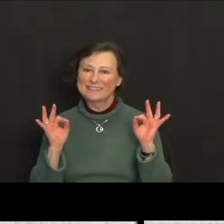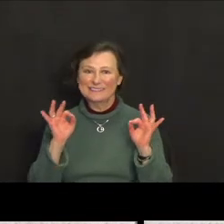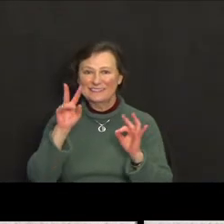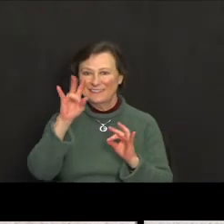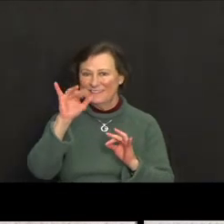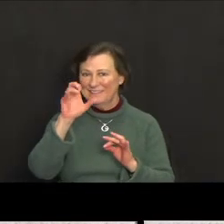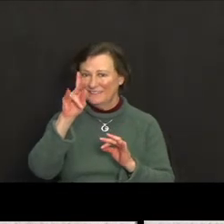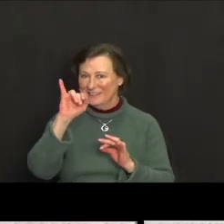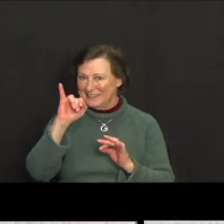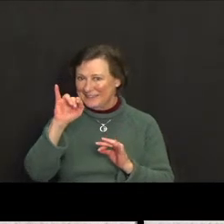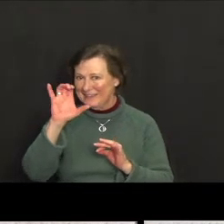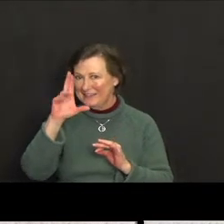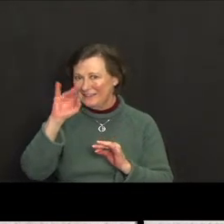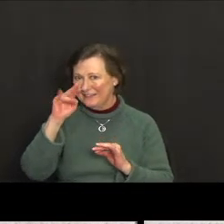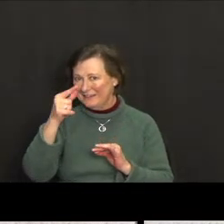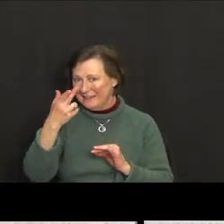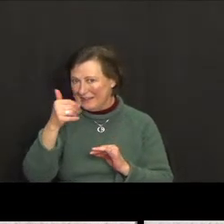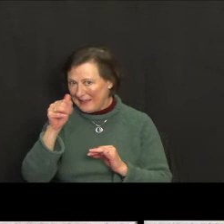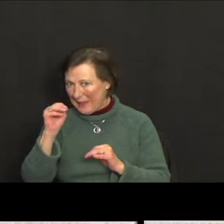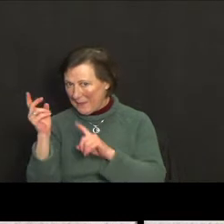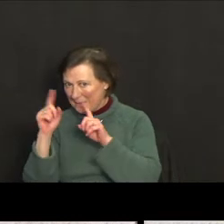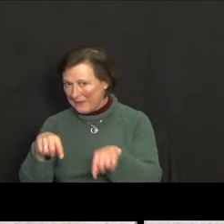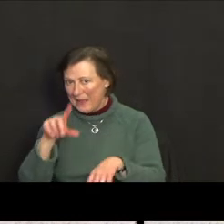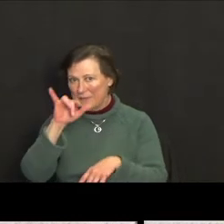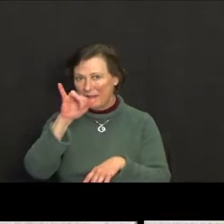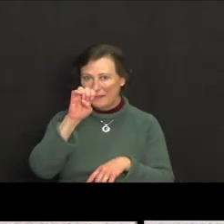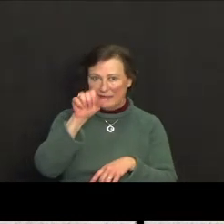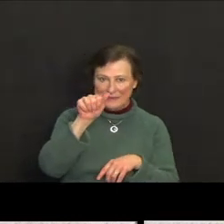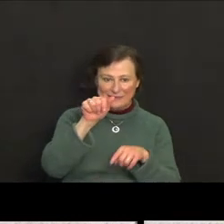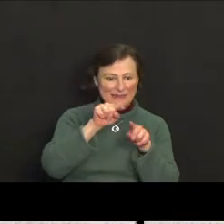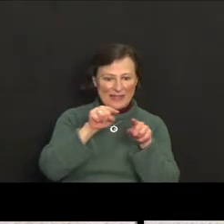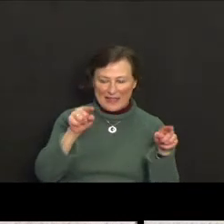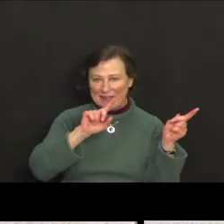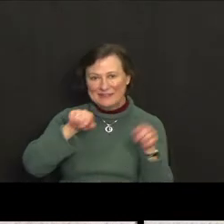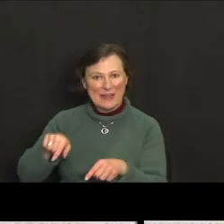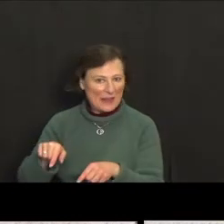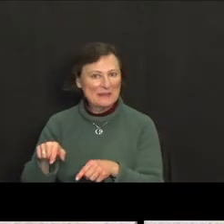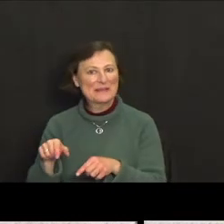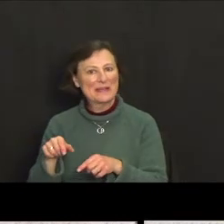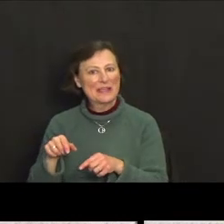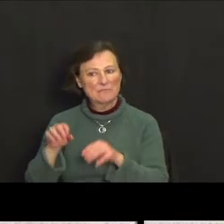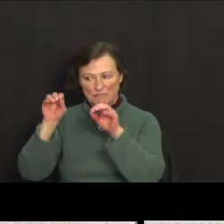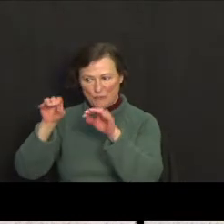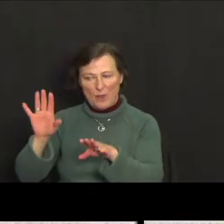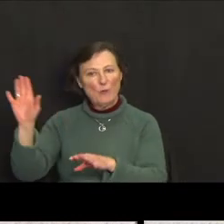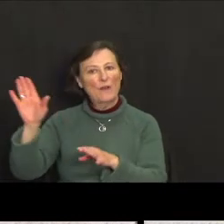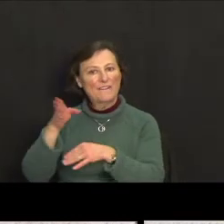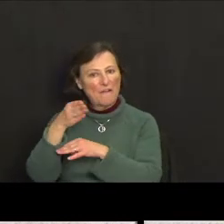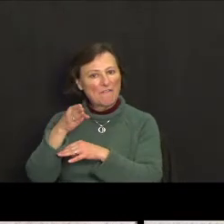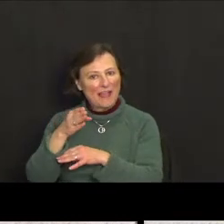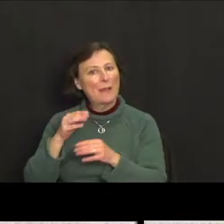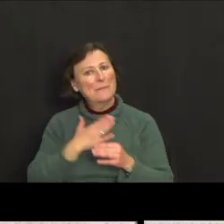I know came and Lisa Lermond came and dropped off her flag. So please continue to, to do that. And